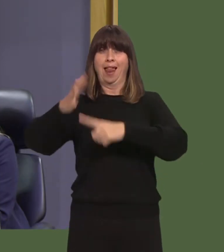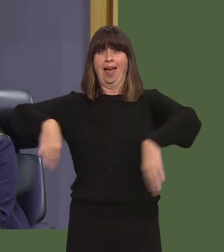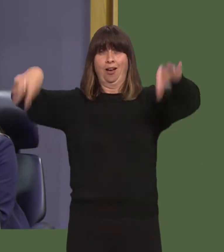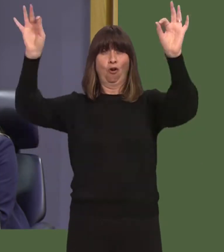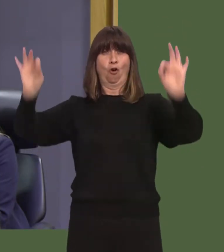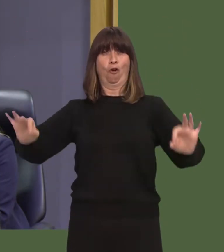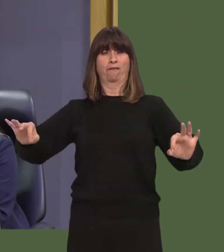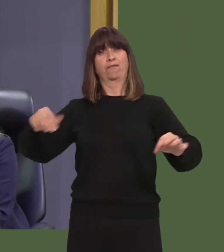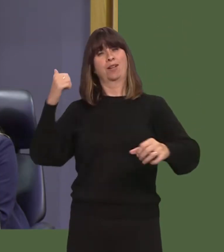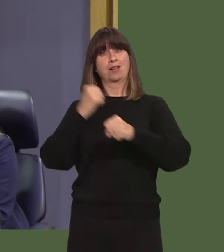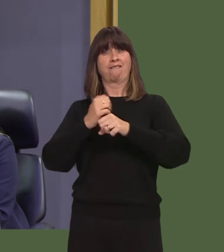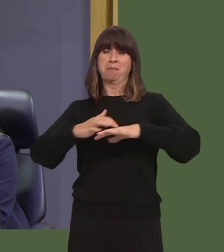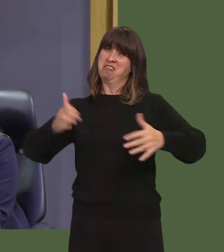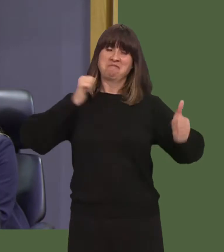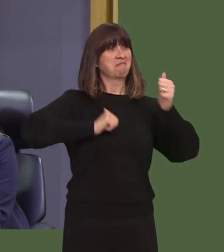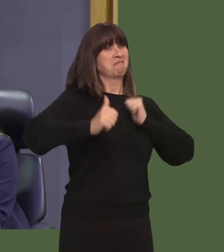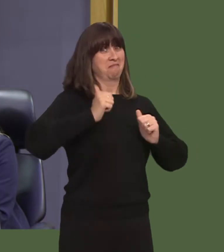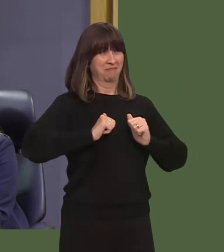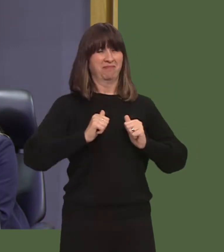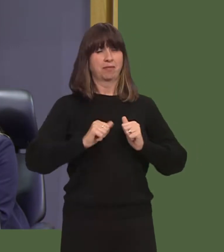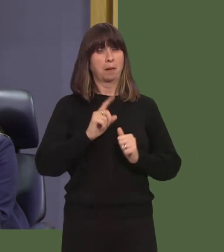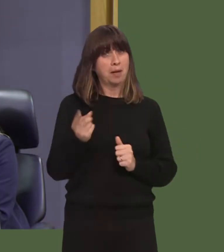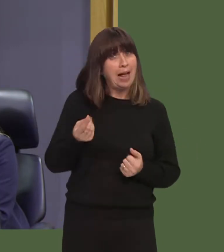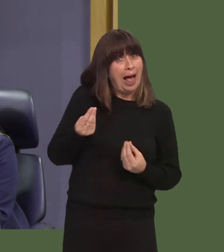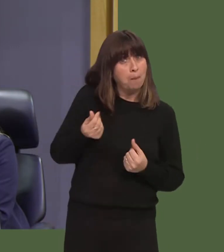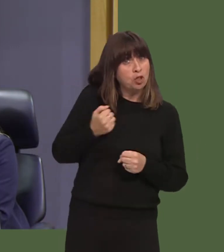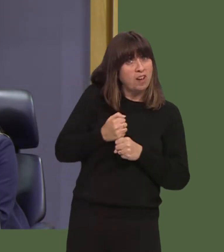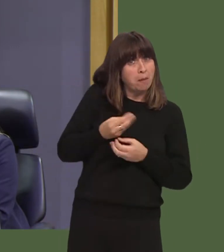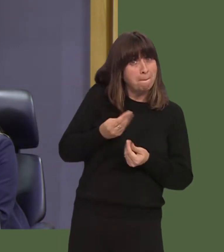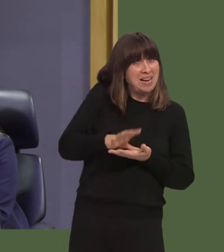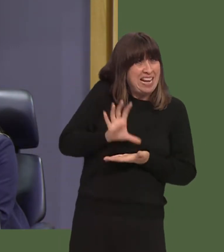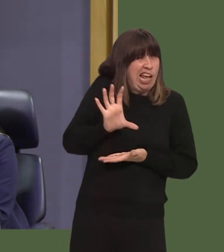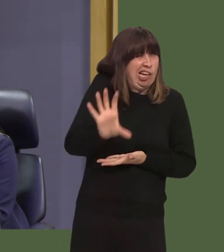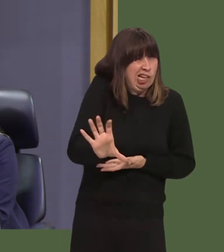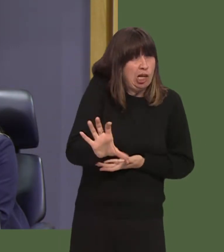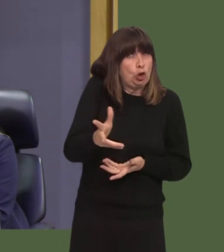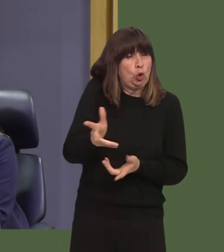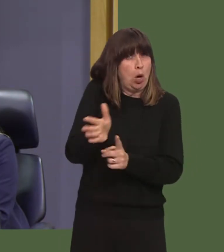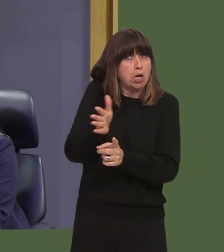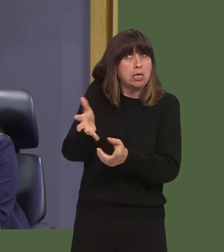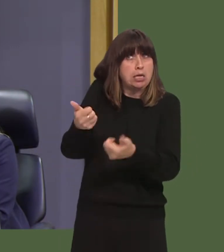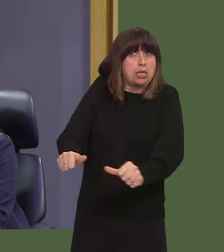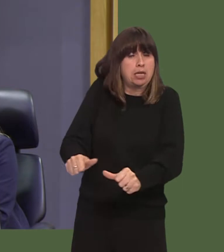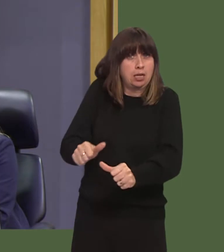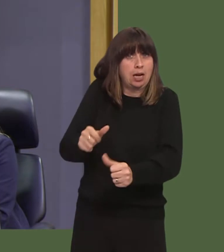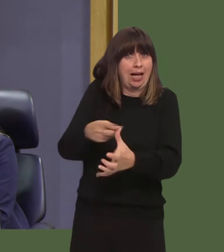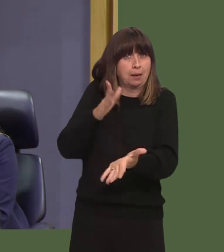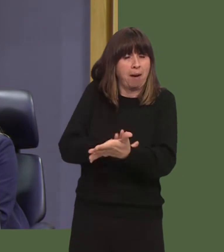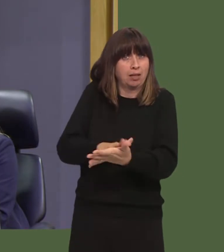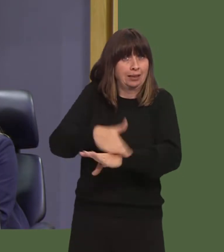Now, what you've been less enthusiastic about revealing is precisely how much public money was used in order to secure the company's investment.